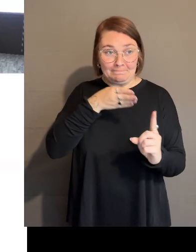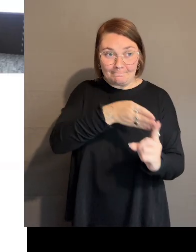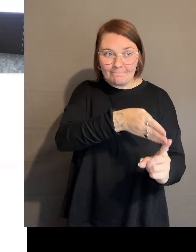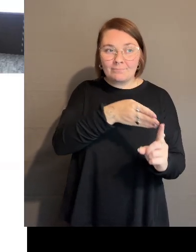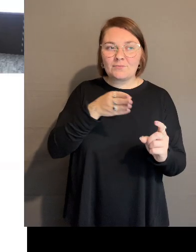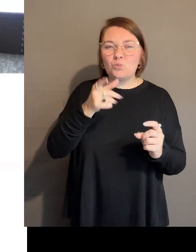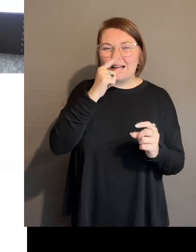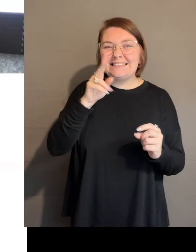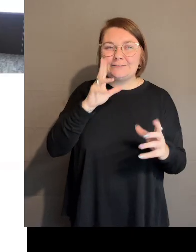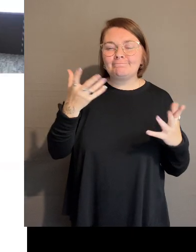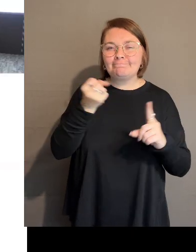IQ.